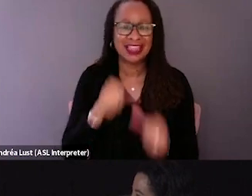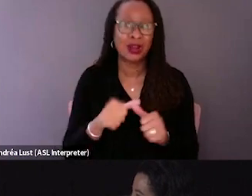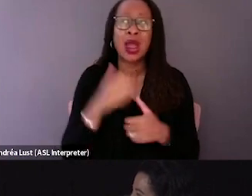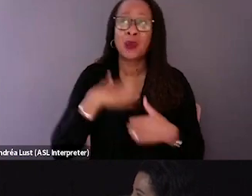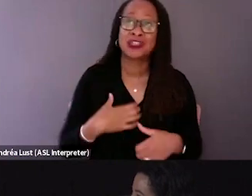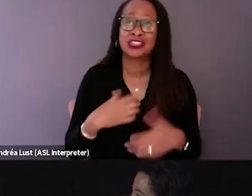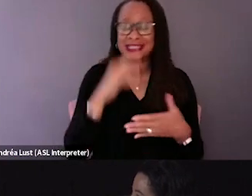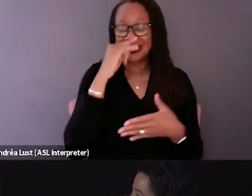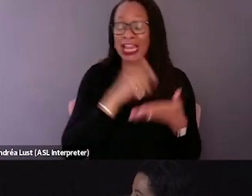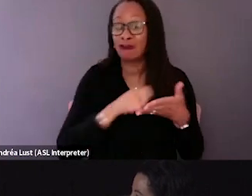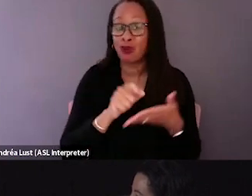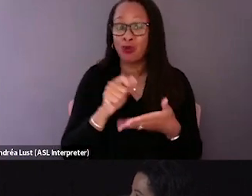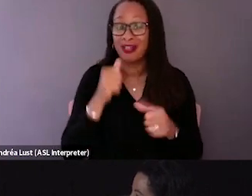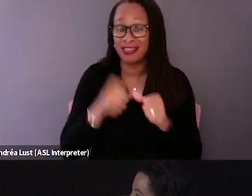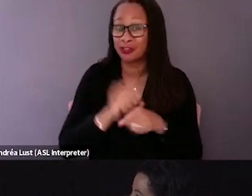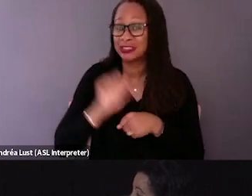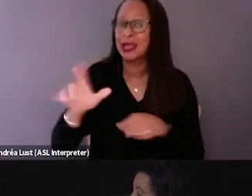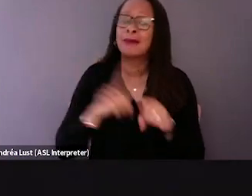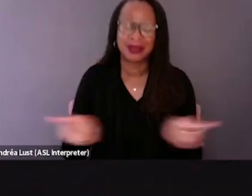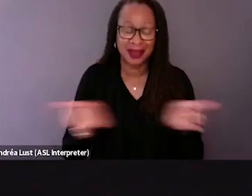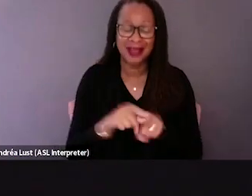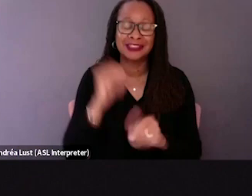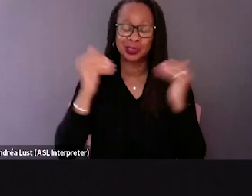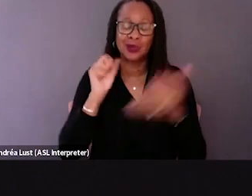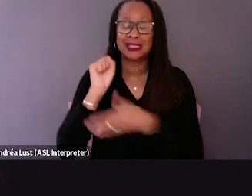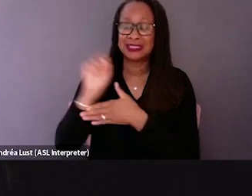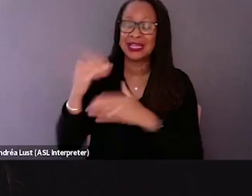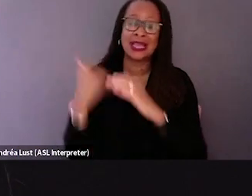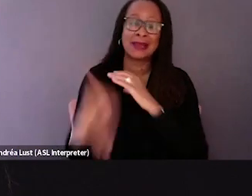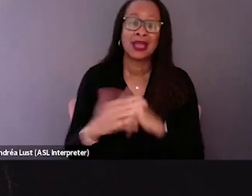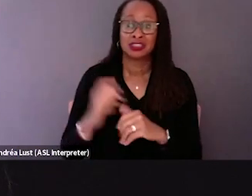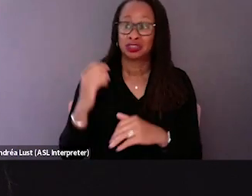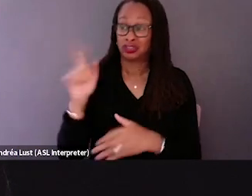So as an adult, I sent her an email and she wrote back and said, you know,